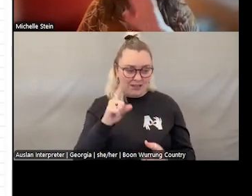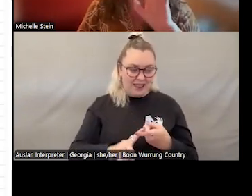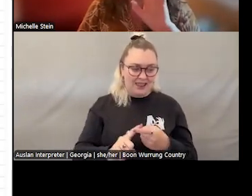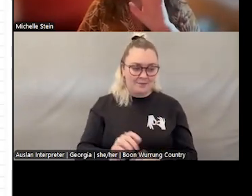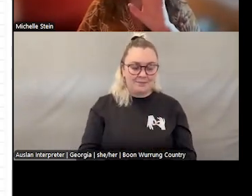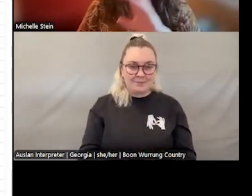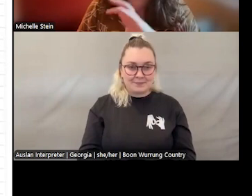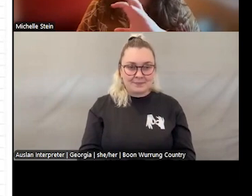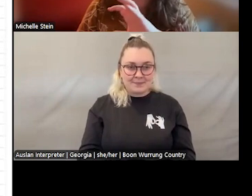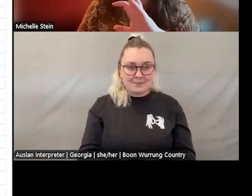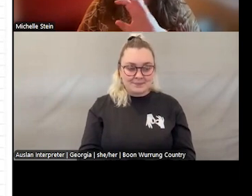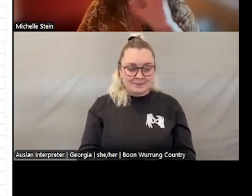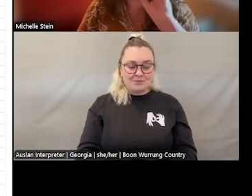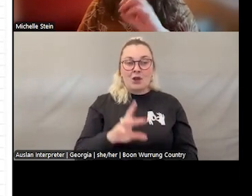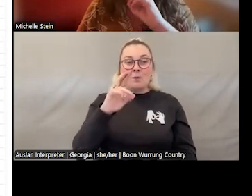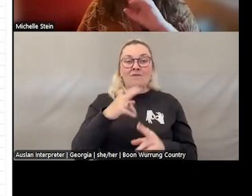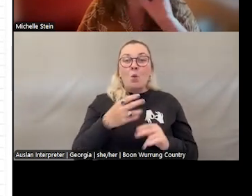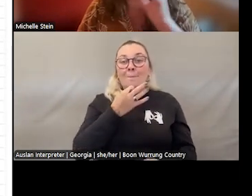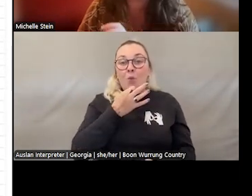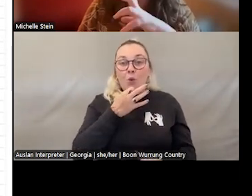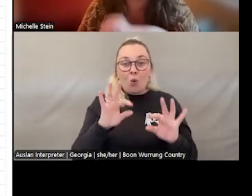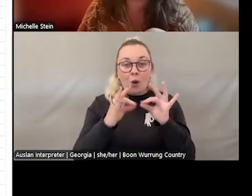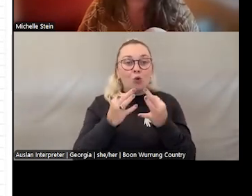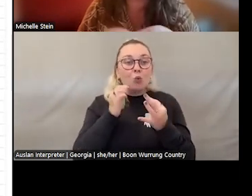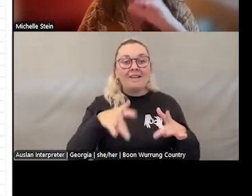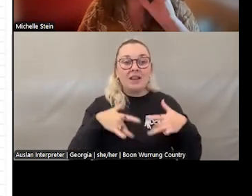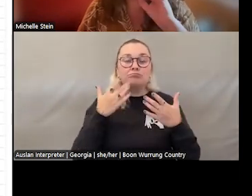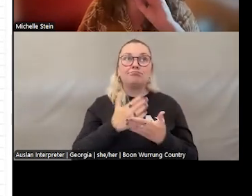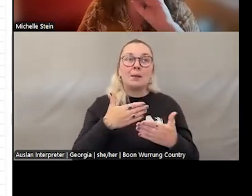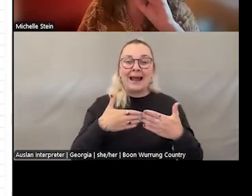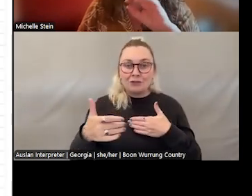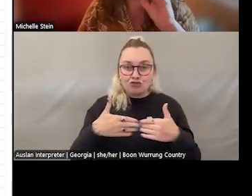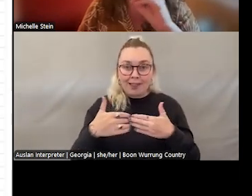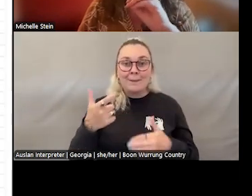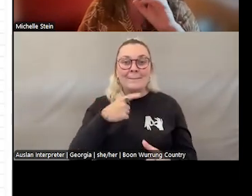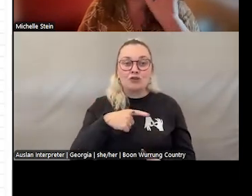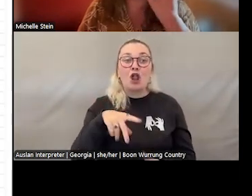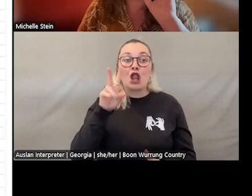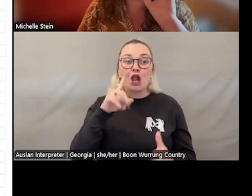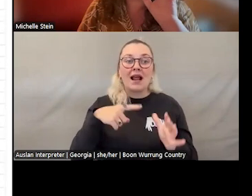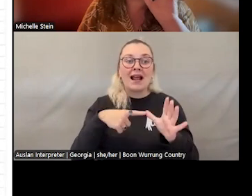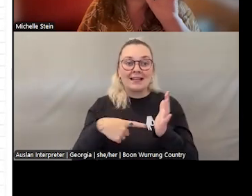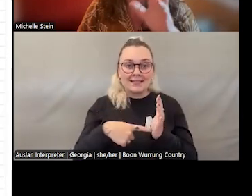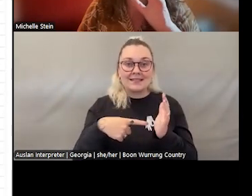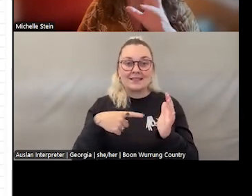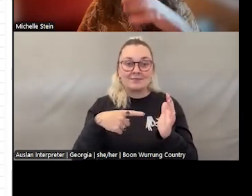For those small organisations I hope this feel super manageable. It is looking at key things